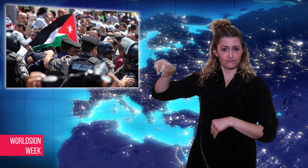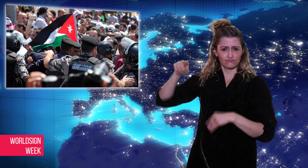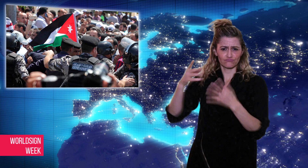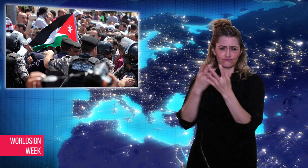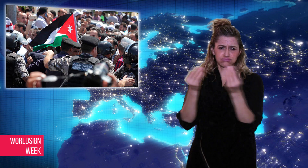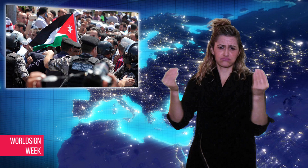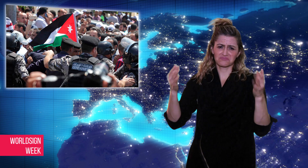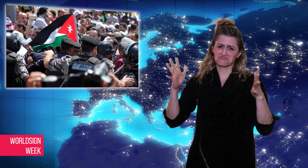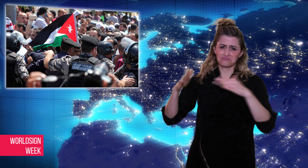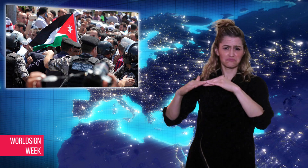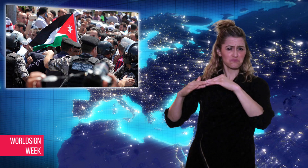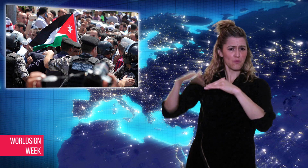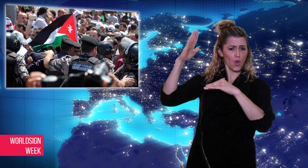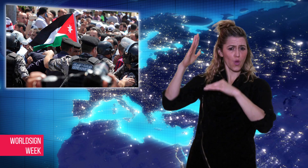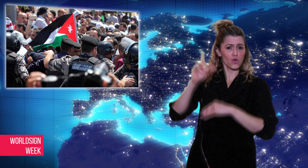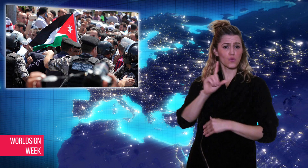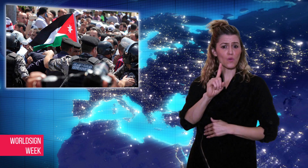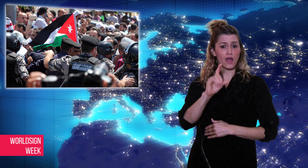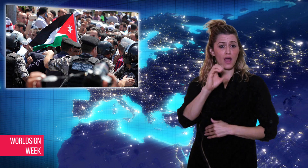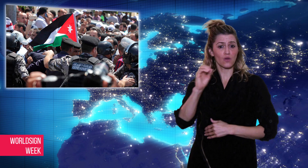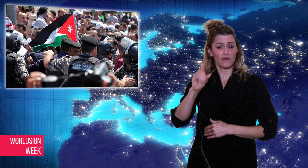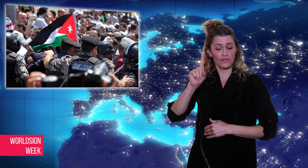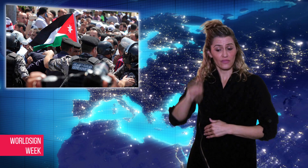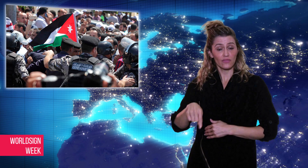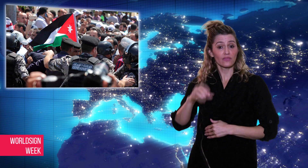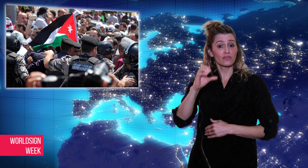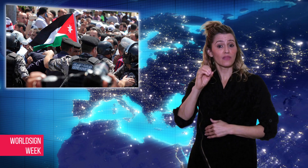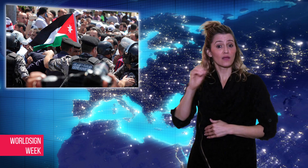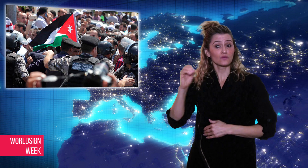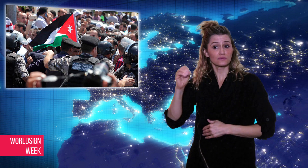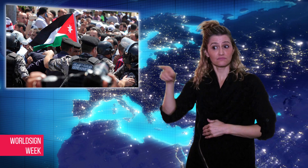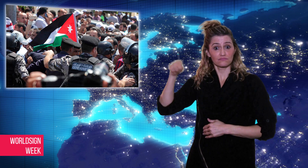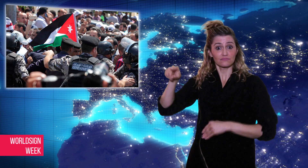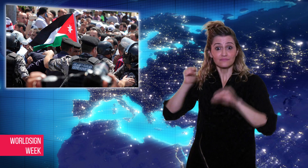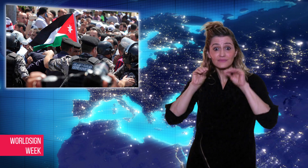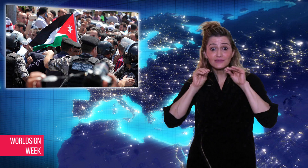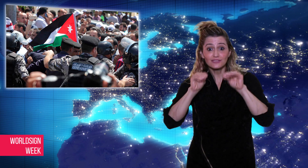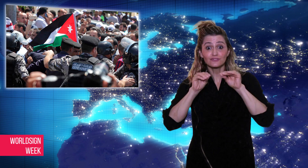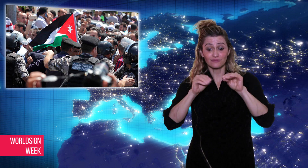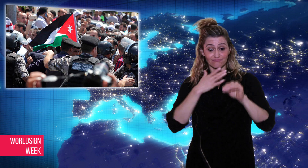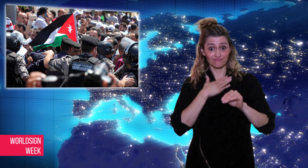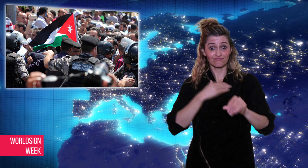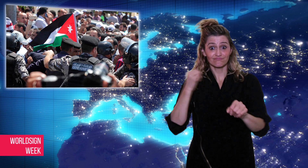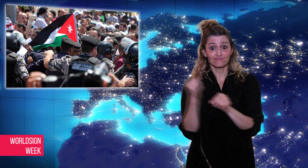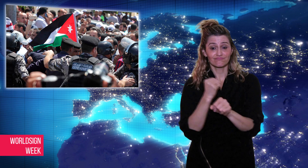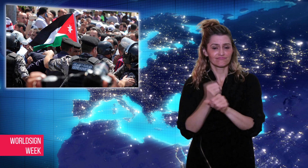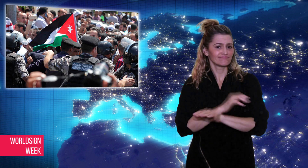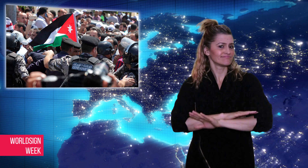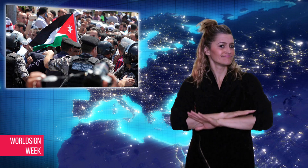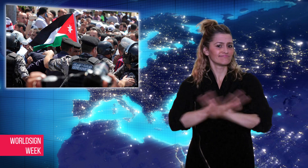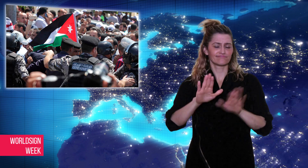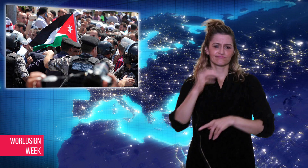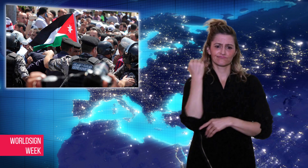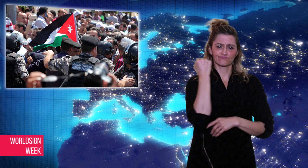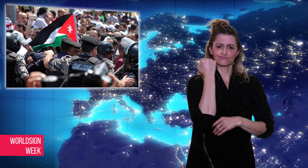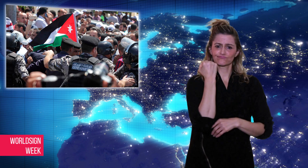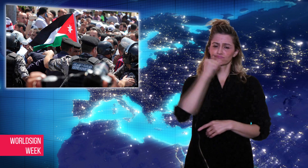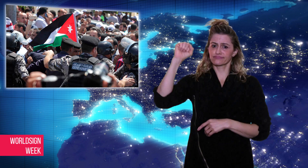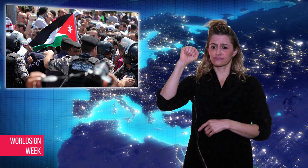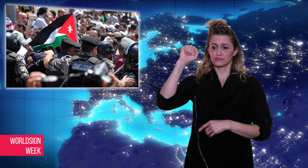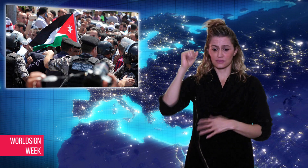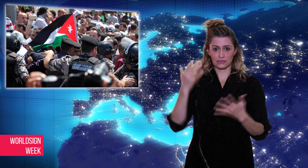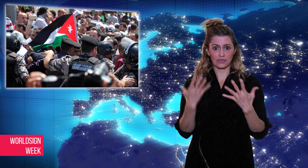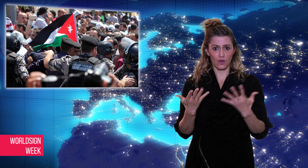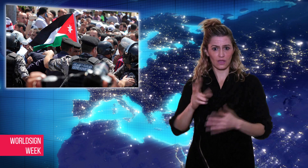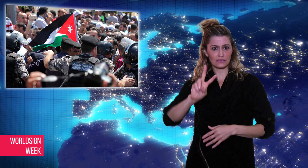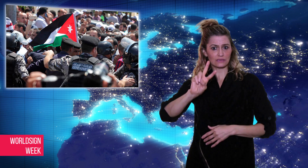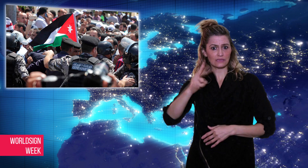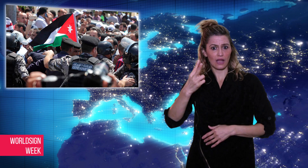100,000 public schools teachers are on strike,